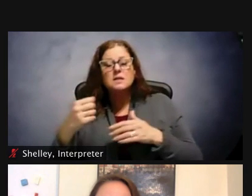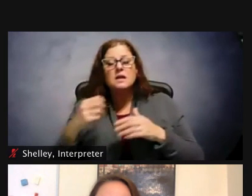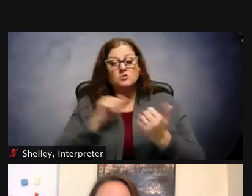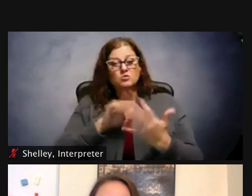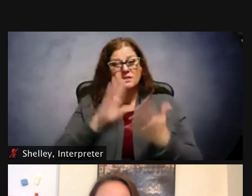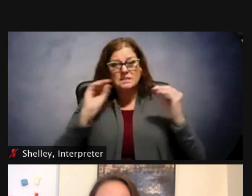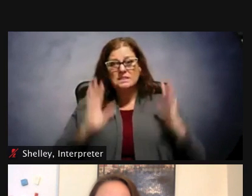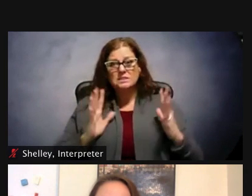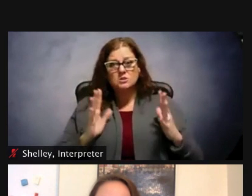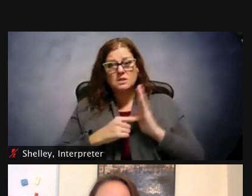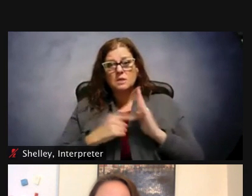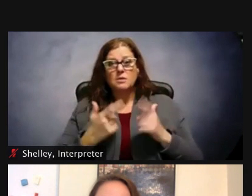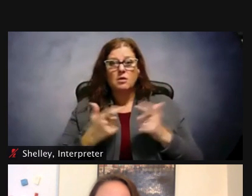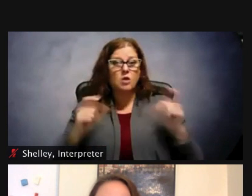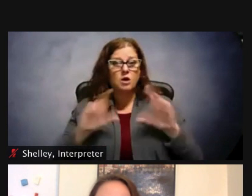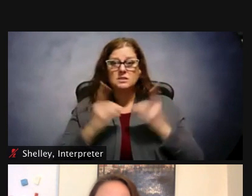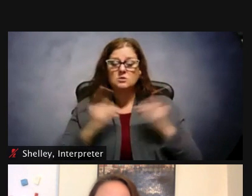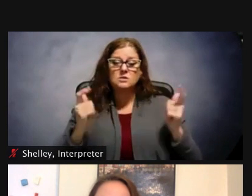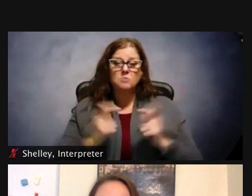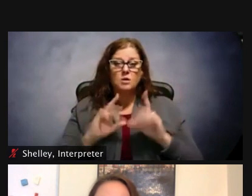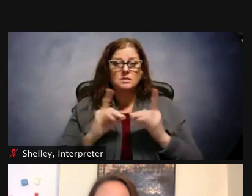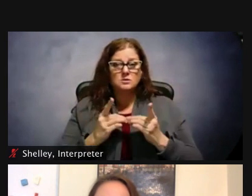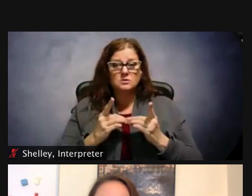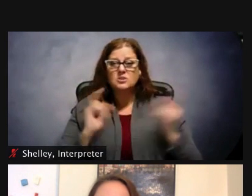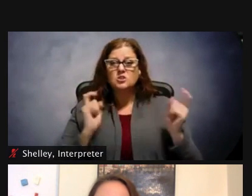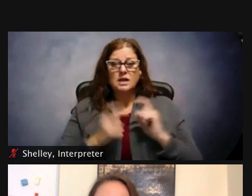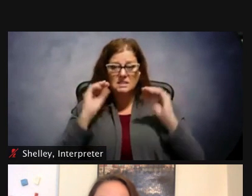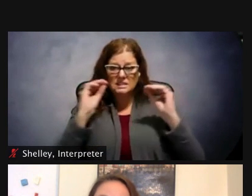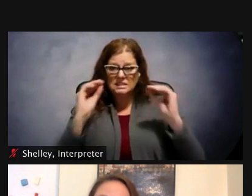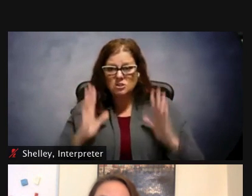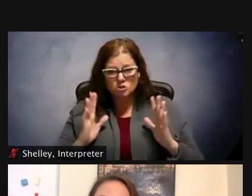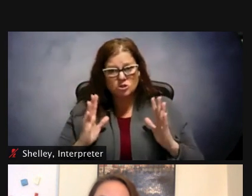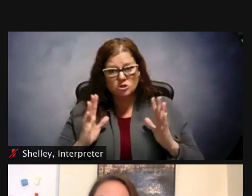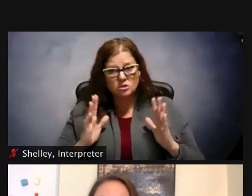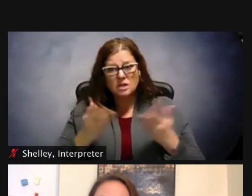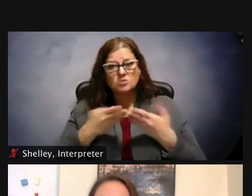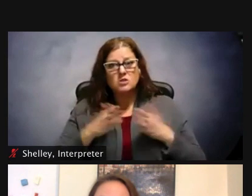in our large districts and our small districts even a change in teacher of gen ed can be an